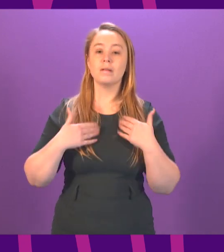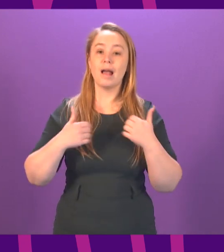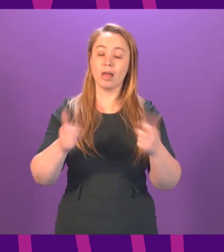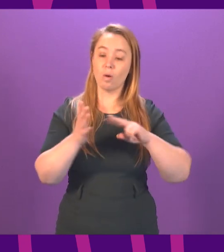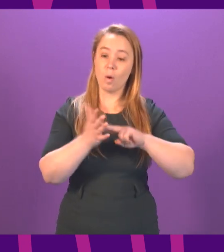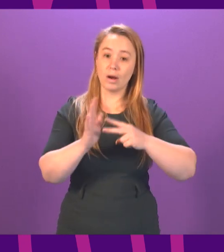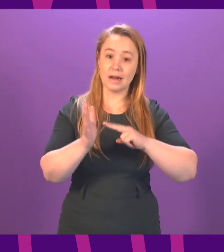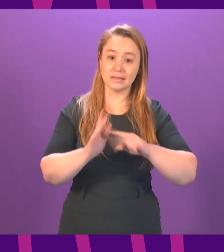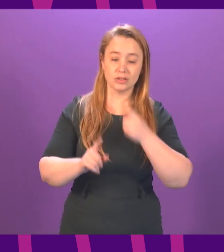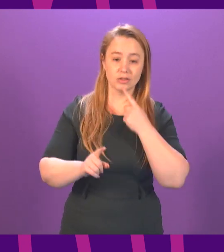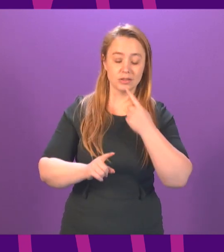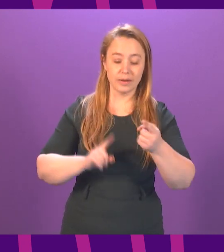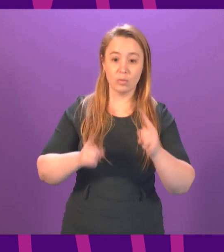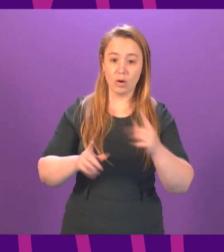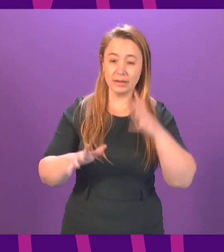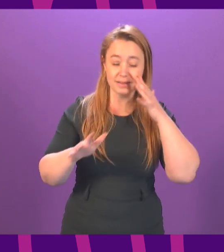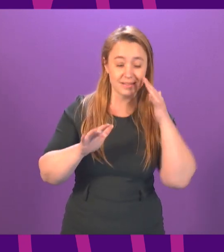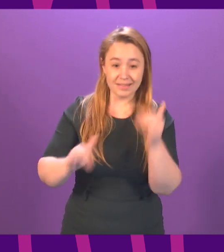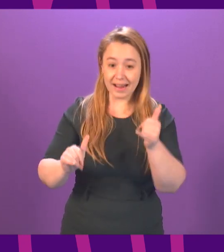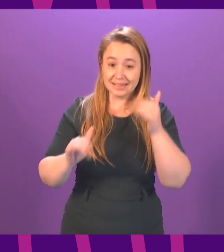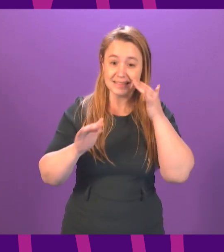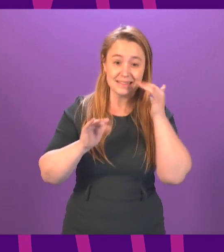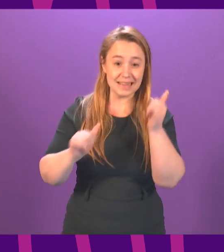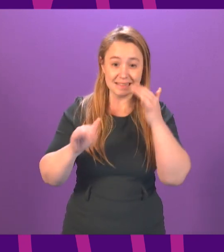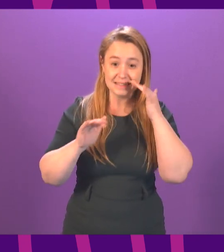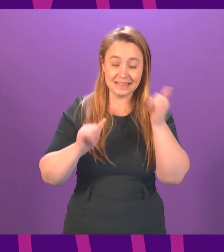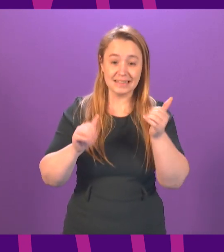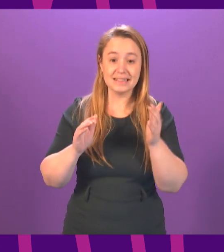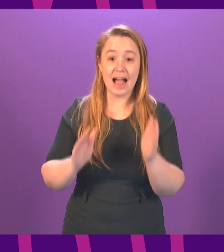test, test”. Yesterday, once again, Professor Devi Sridhar, the First Minister’s adviser,